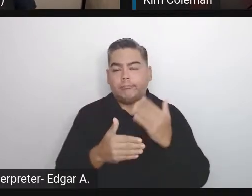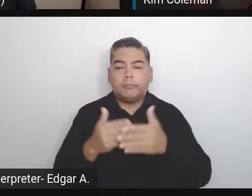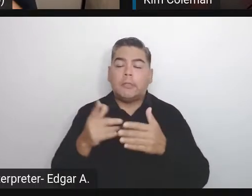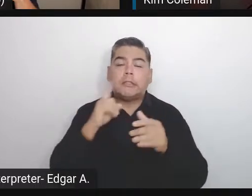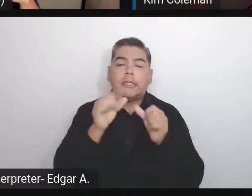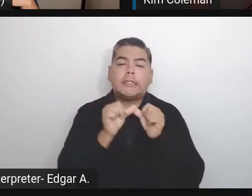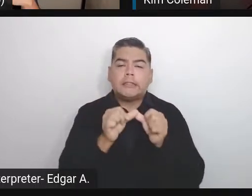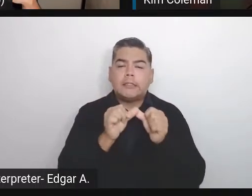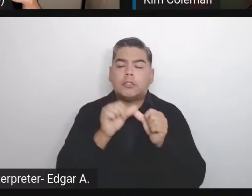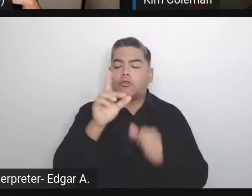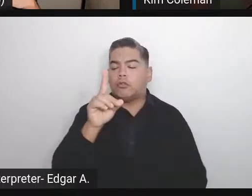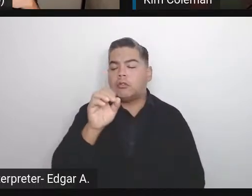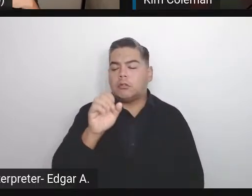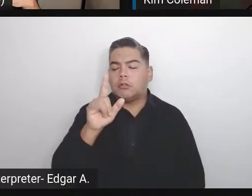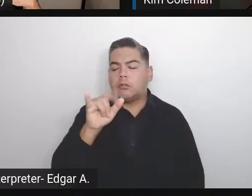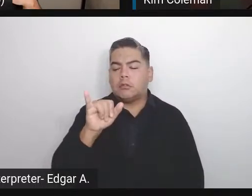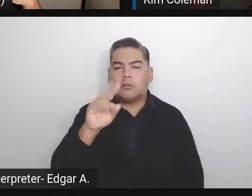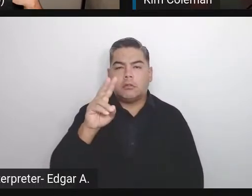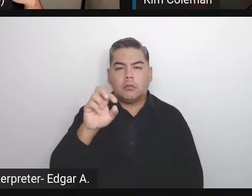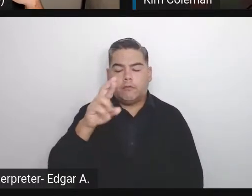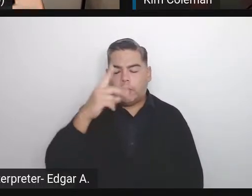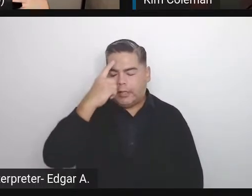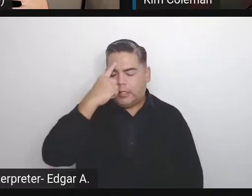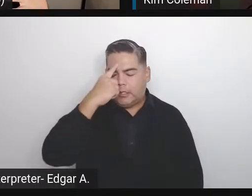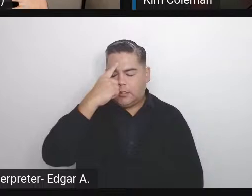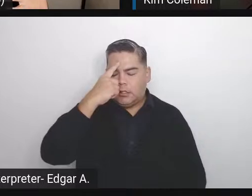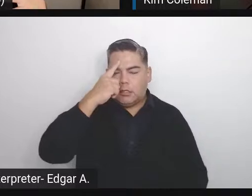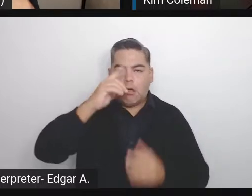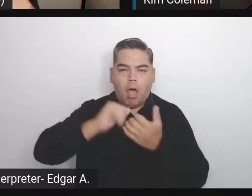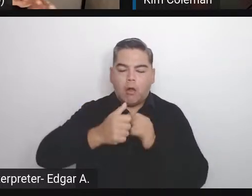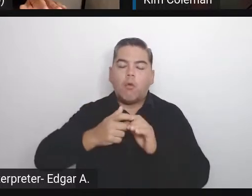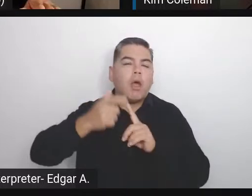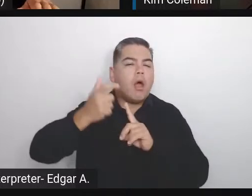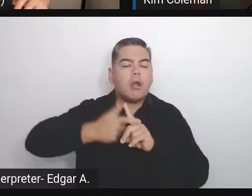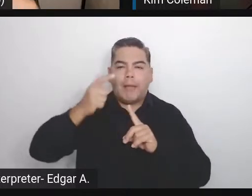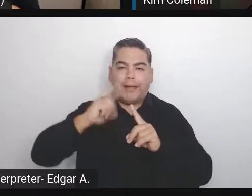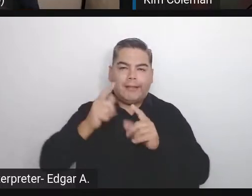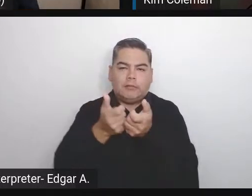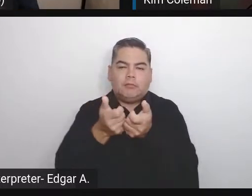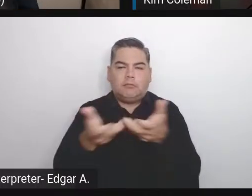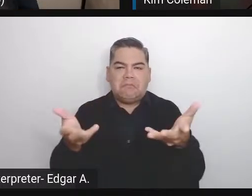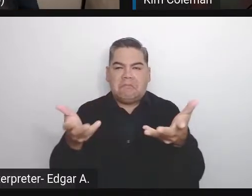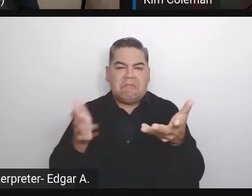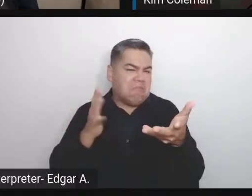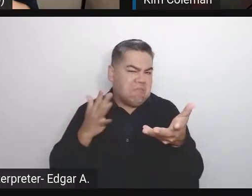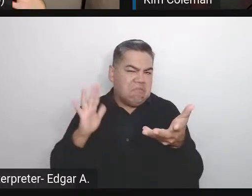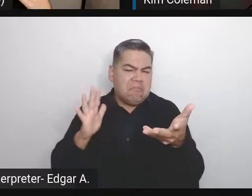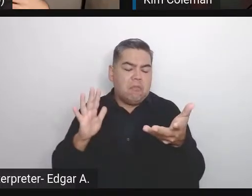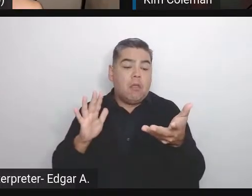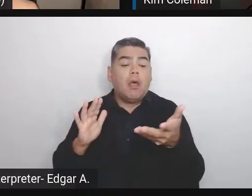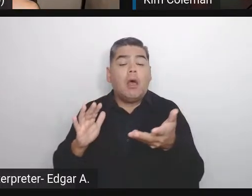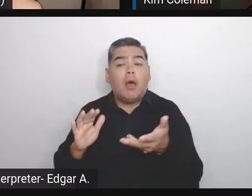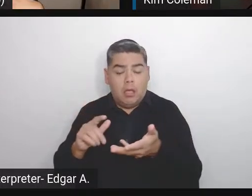try to say when it comes to starting with CI / CD go step-by-step, slowly. Start with the continuous delivery